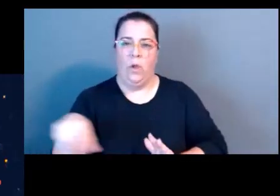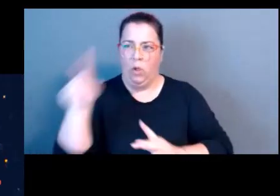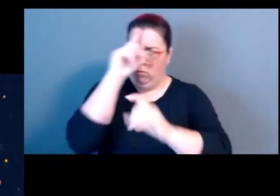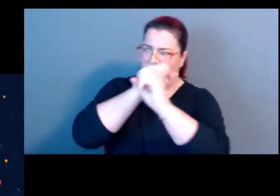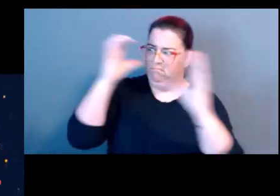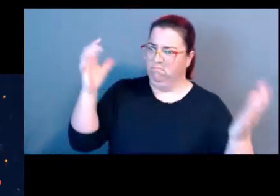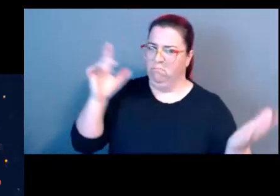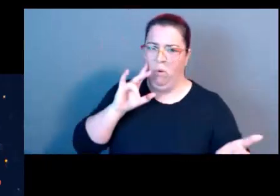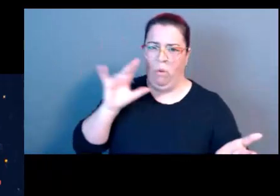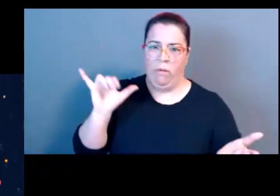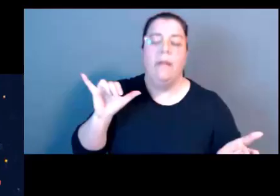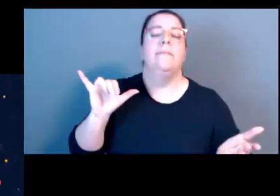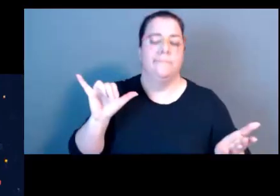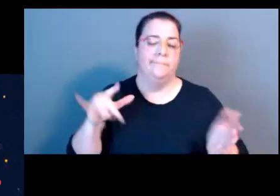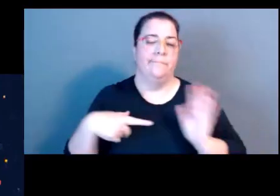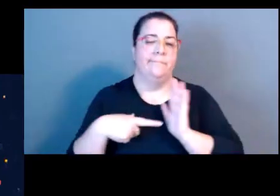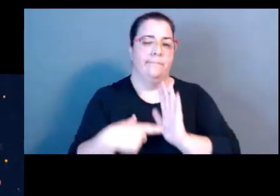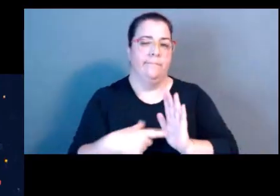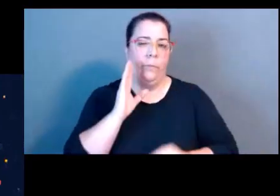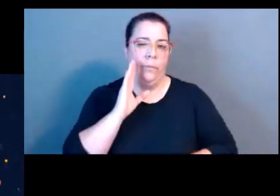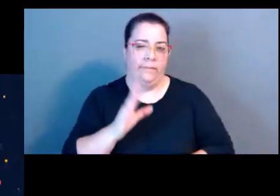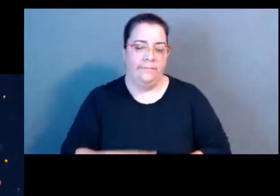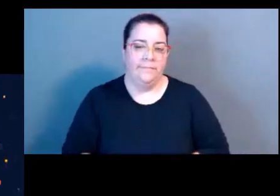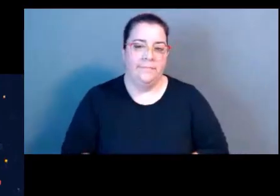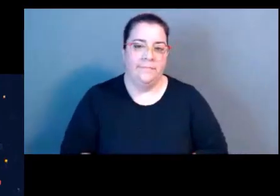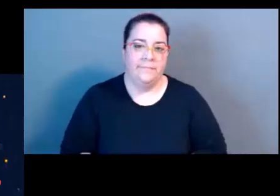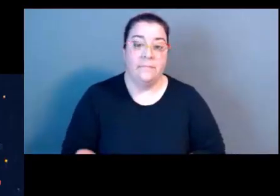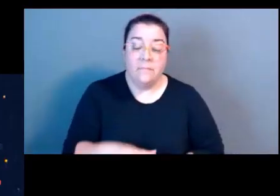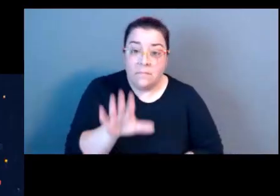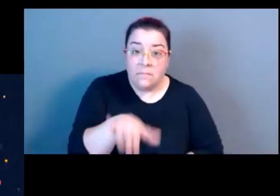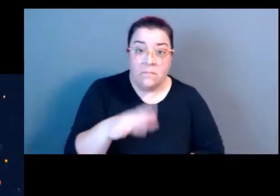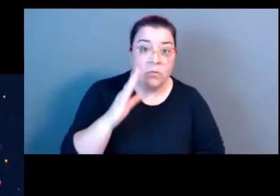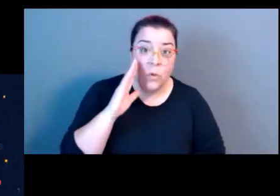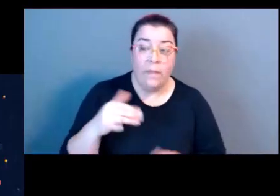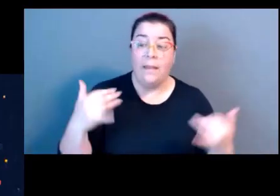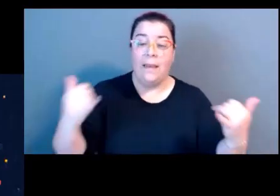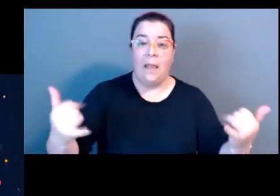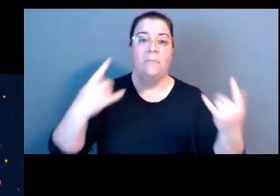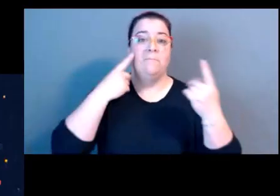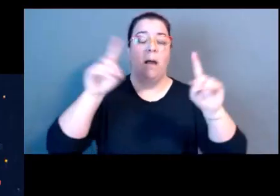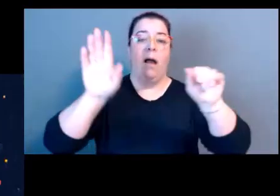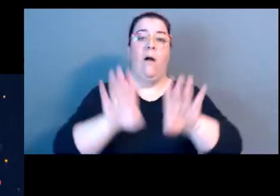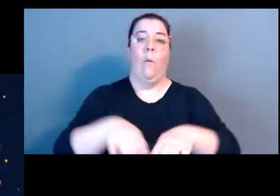Do be aware that the application form is now available and open in our portal, so